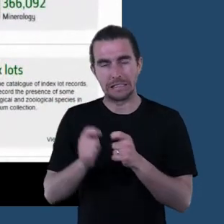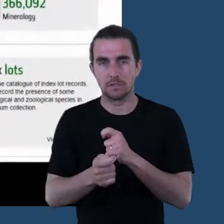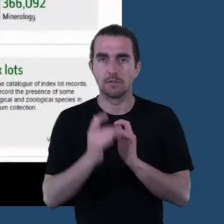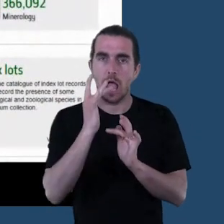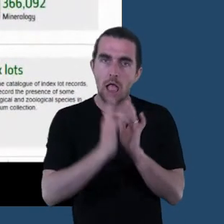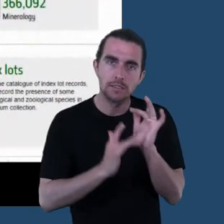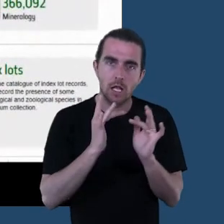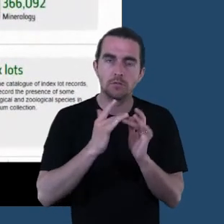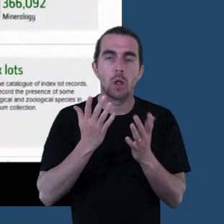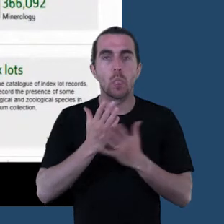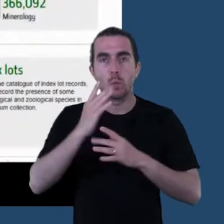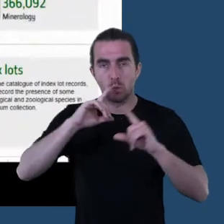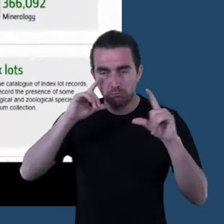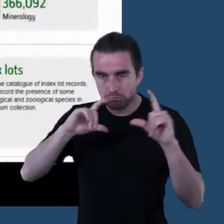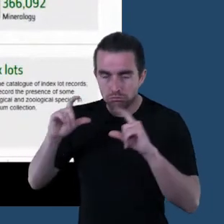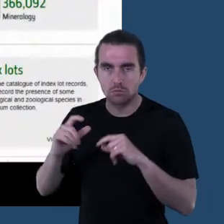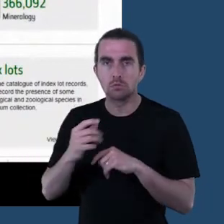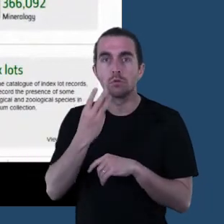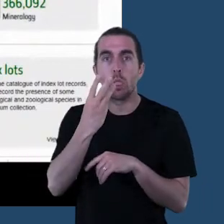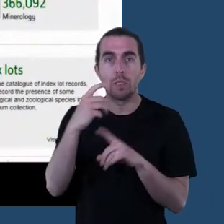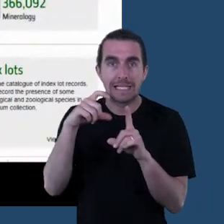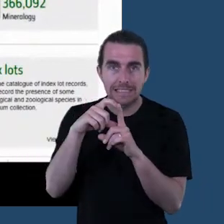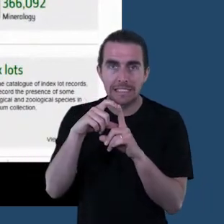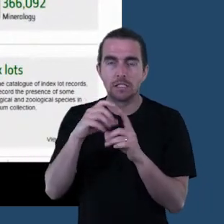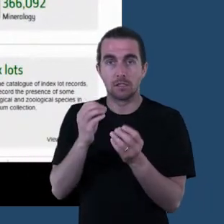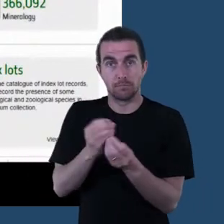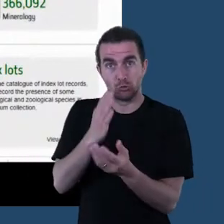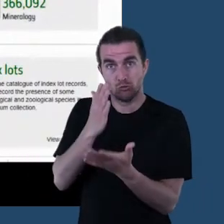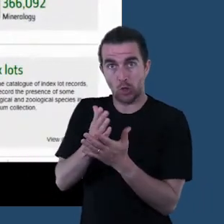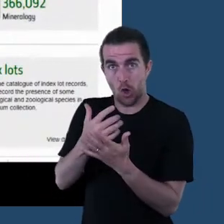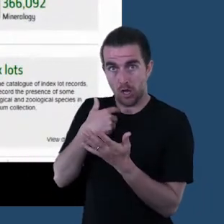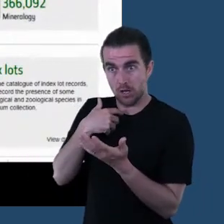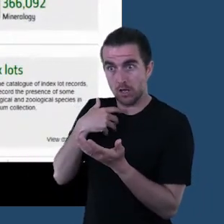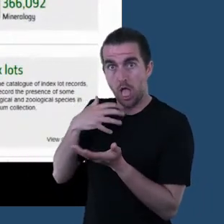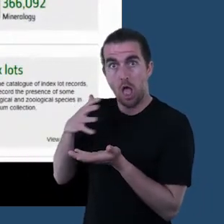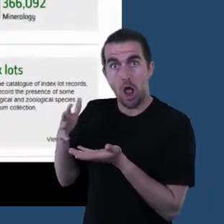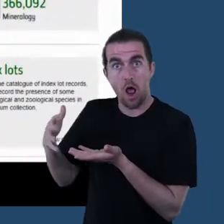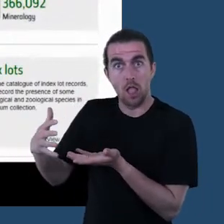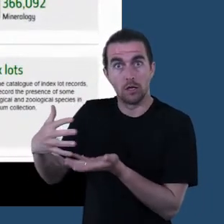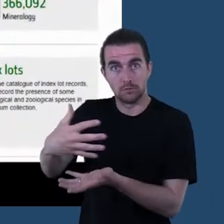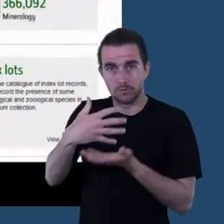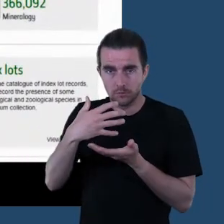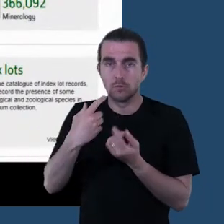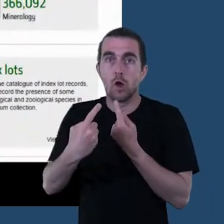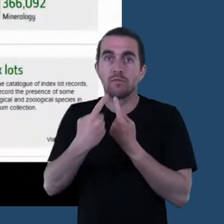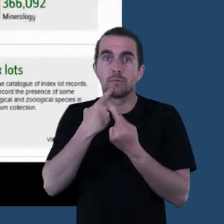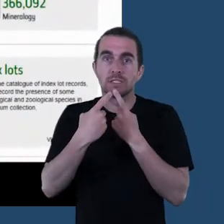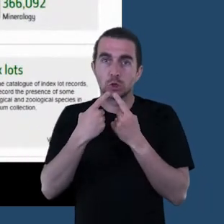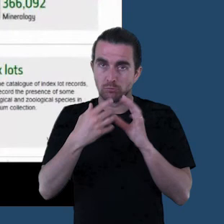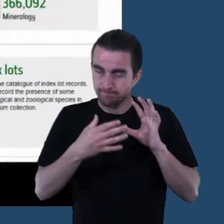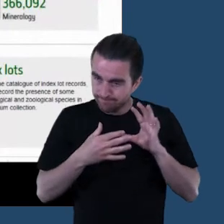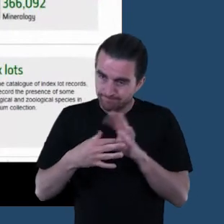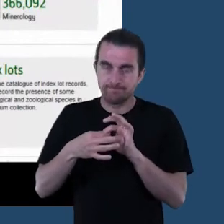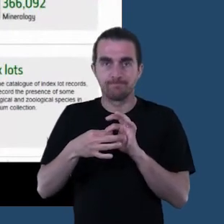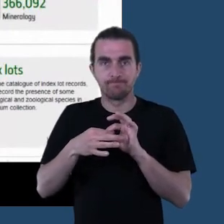photograph them, 3D image them, make sure that the collections data that is associated with them